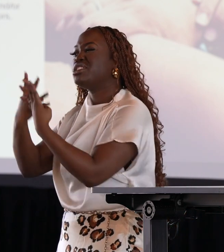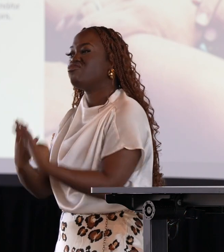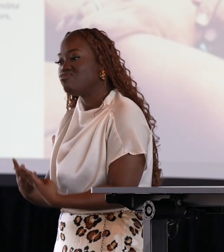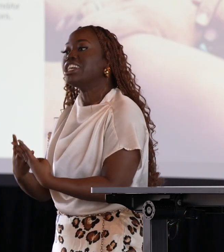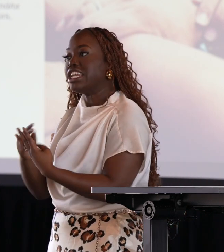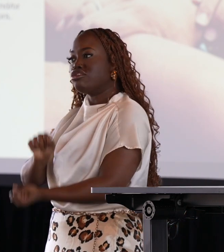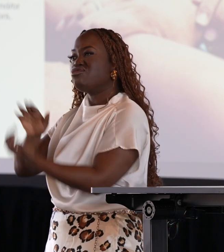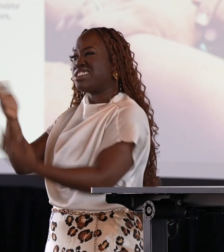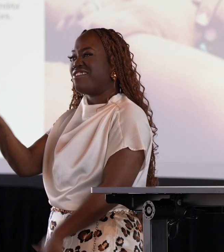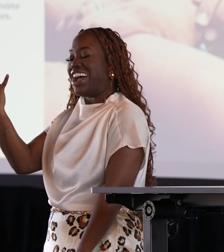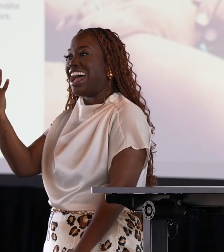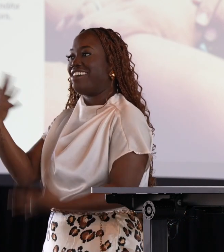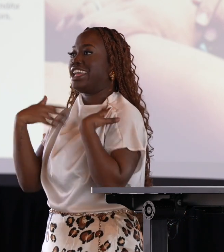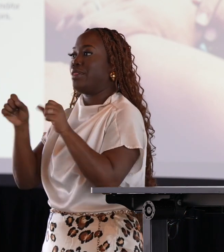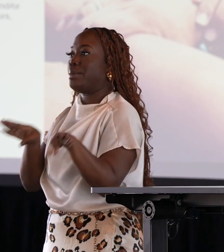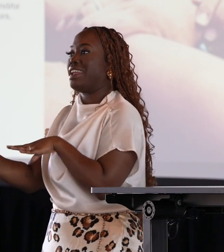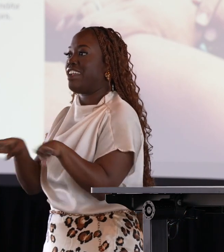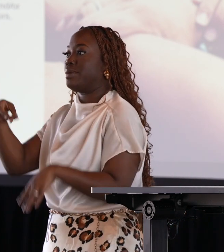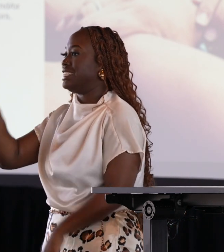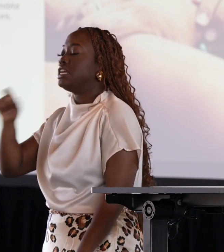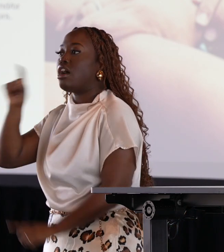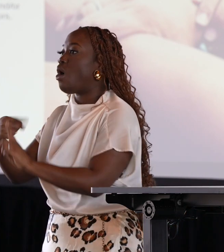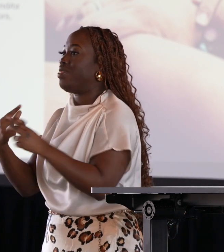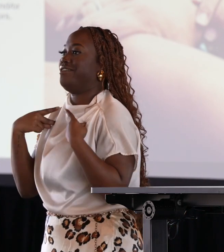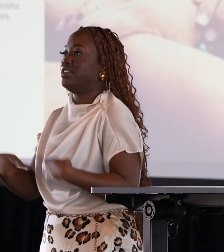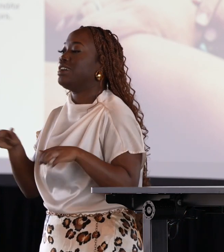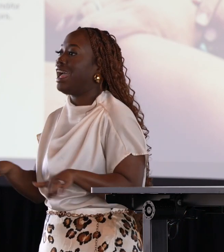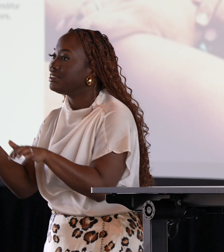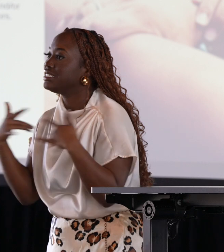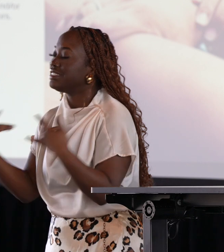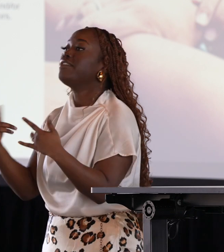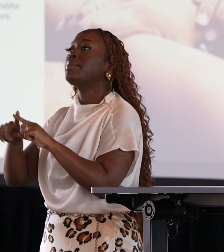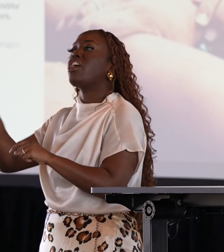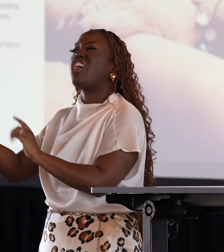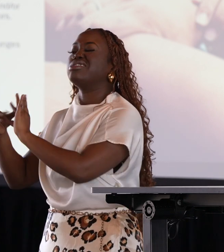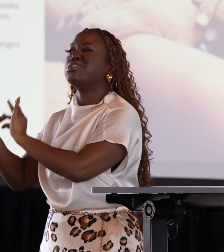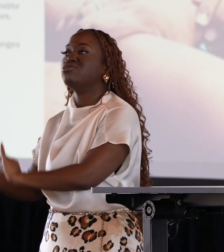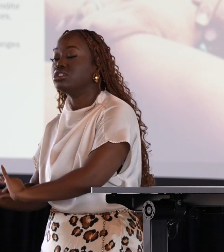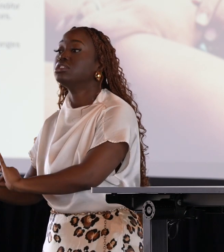for those five healthy behaviors in PT, not just physical activity, about those others that I mentioned, we should